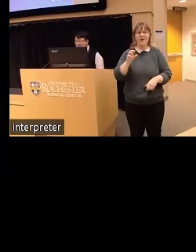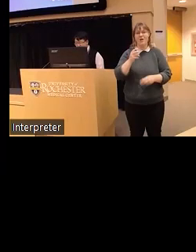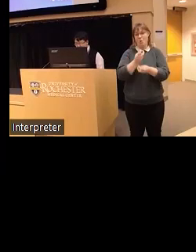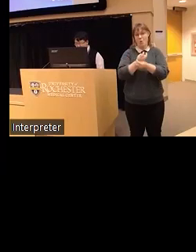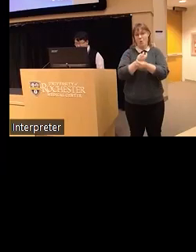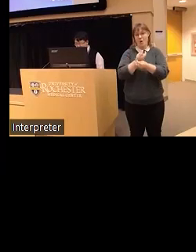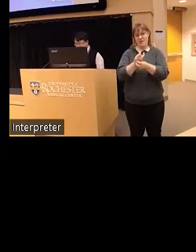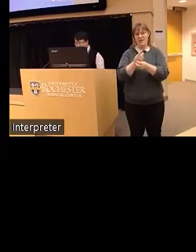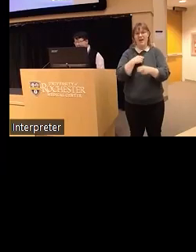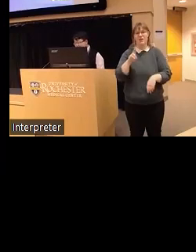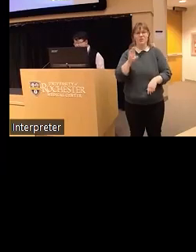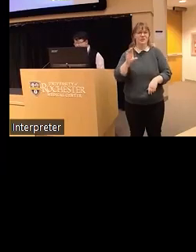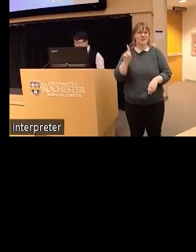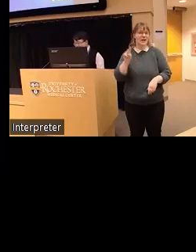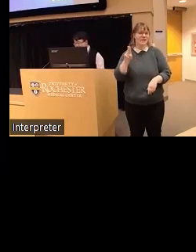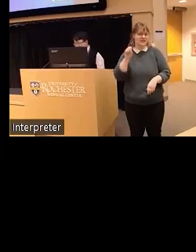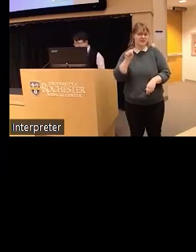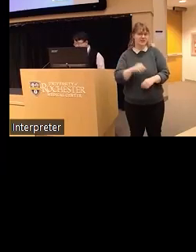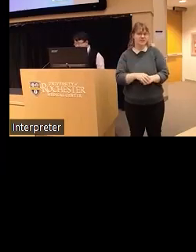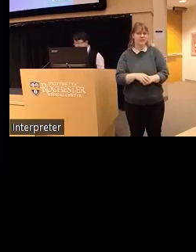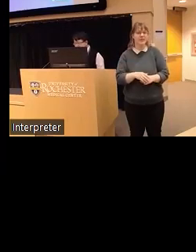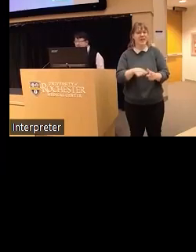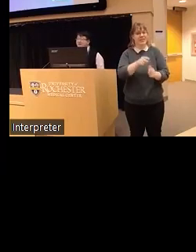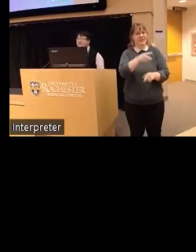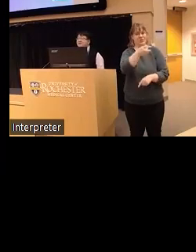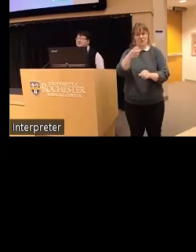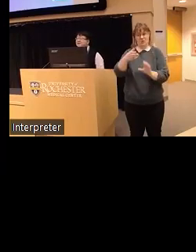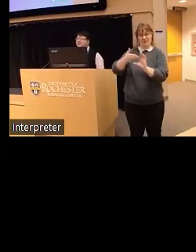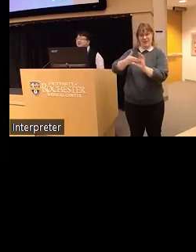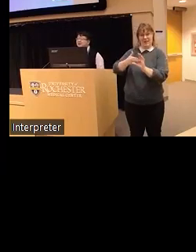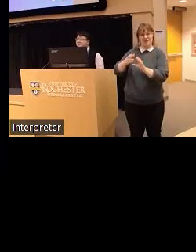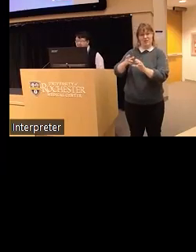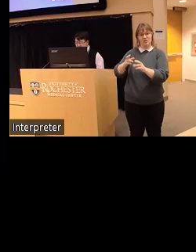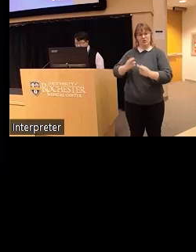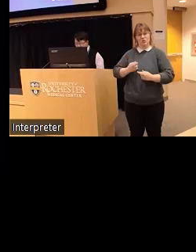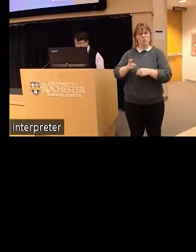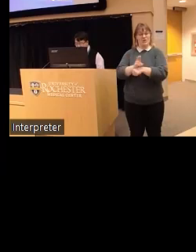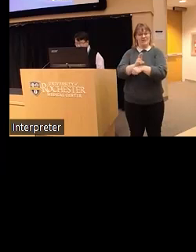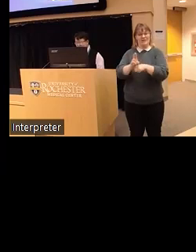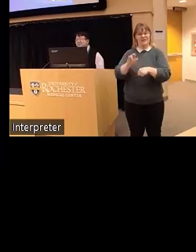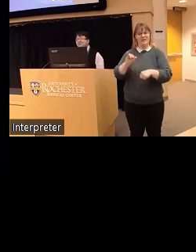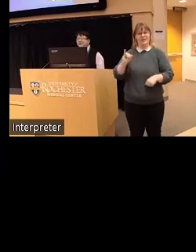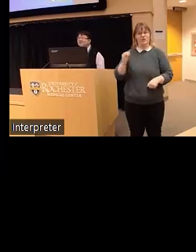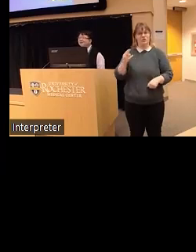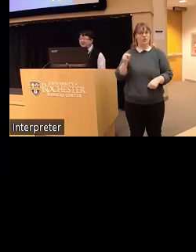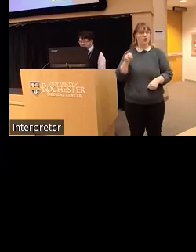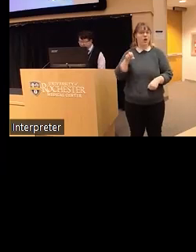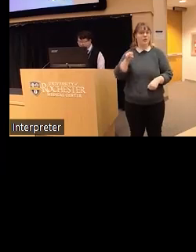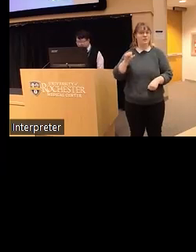Davis then he switched to psychiatry residency at John's Hopkins hospital and that's where I met a